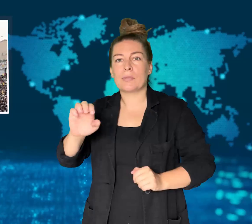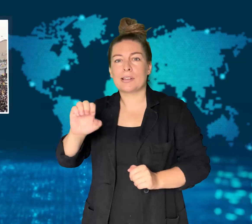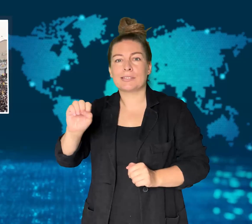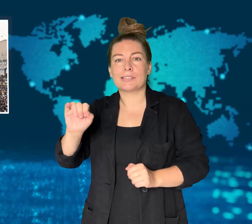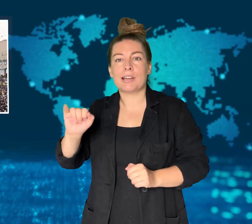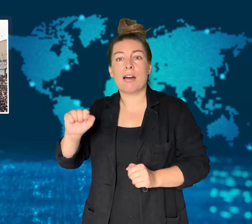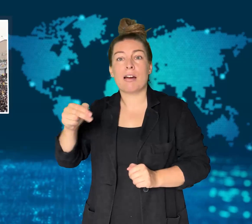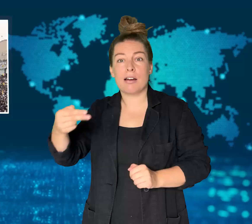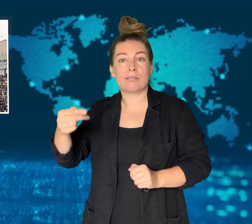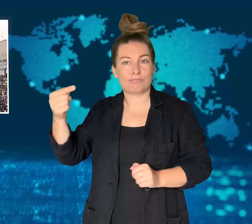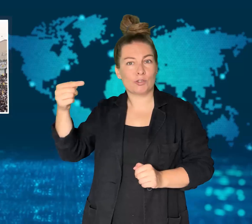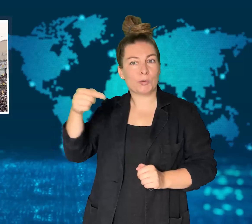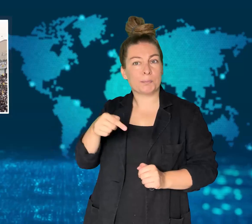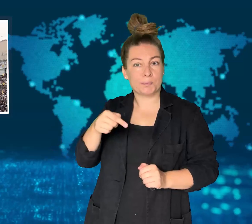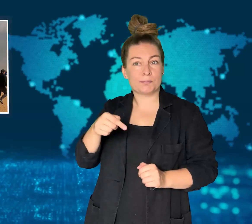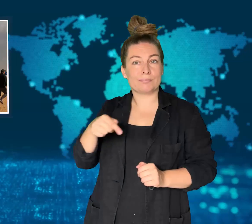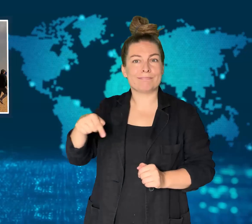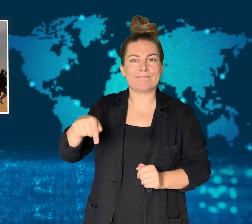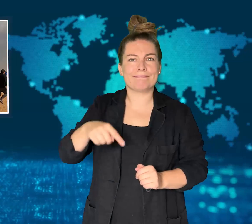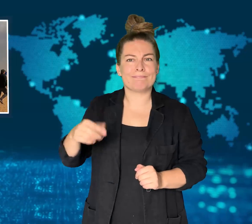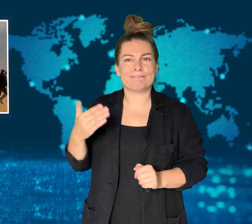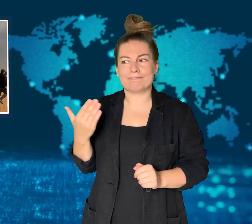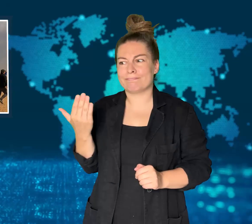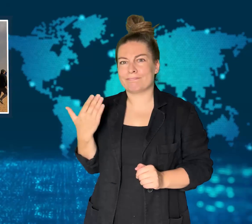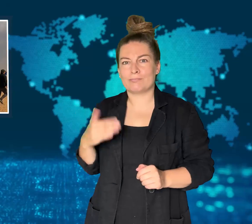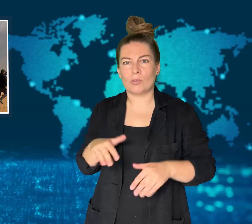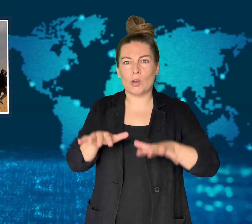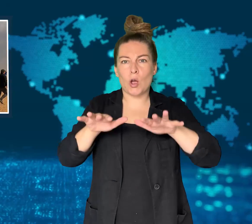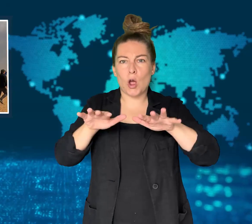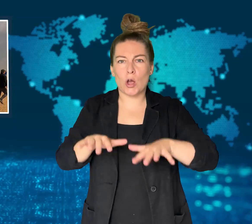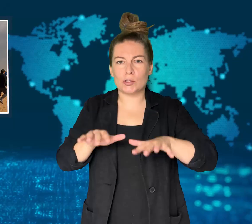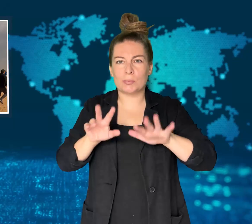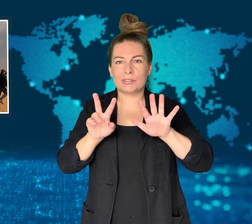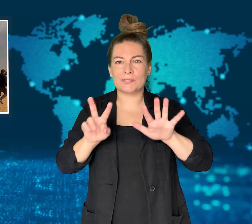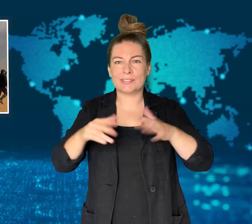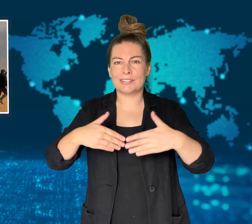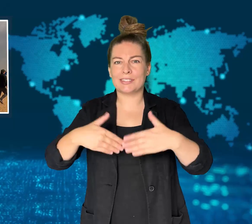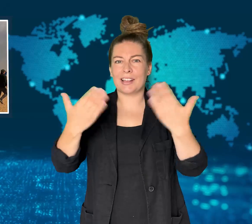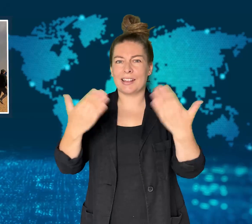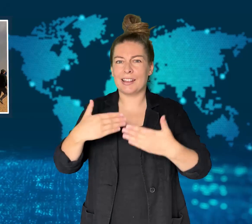the country on October 7th of last year.